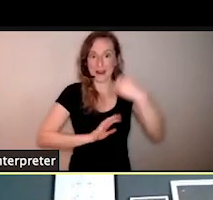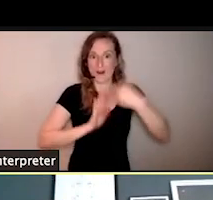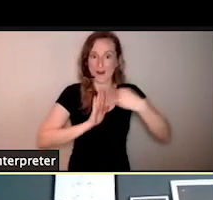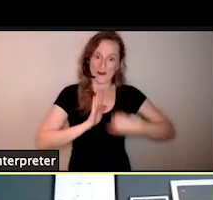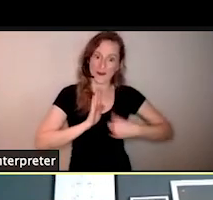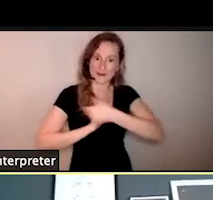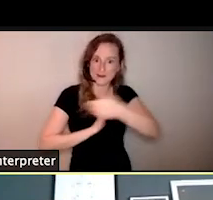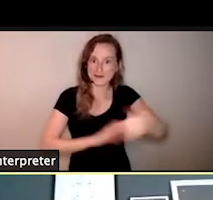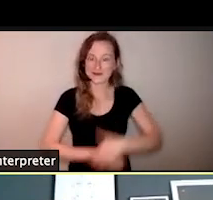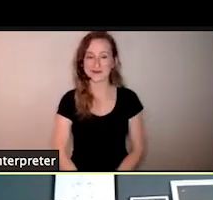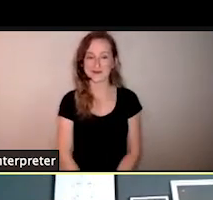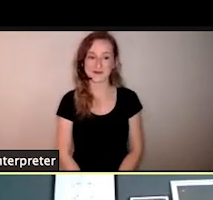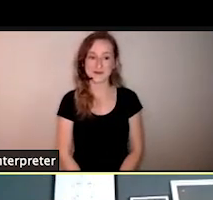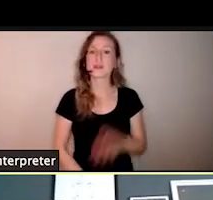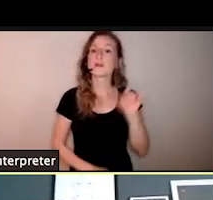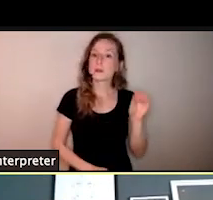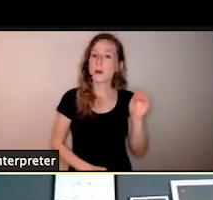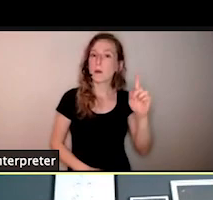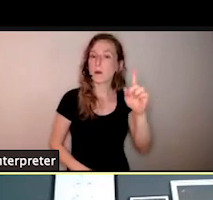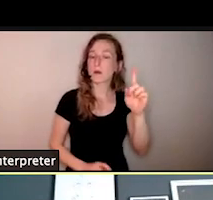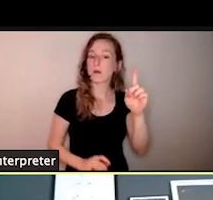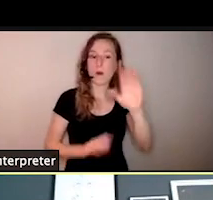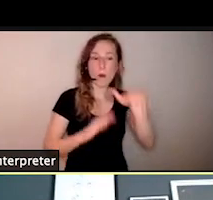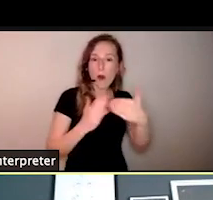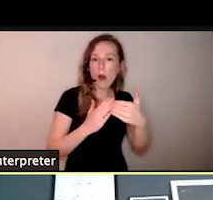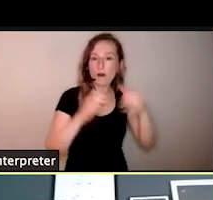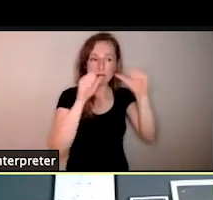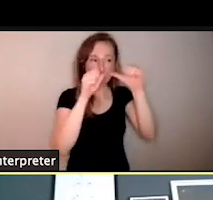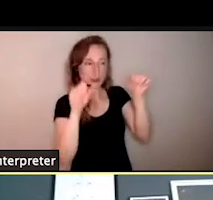Think about the kinds of shapes we just explored in Clyfford Still’s art, we saw a lot of